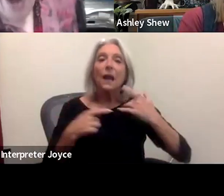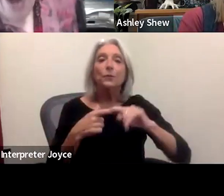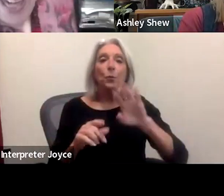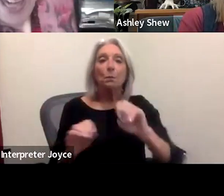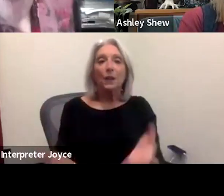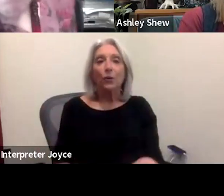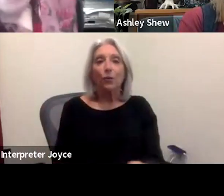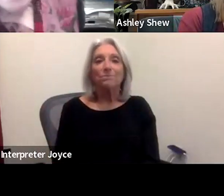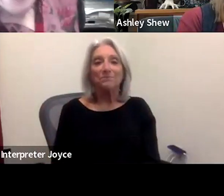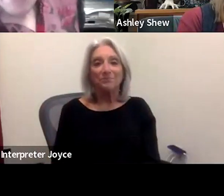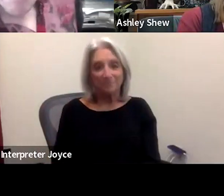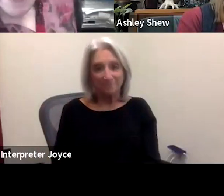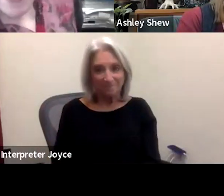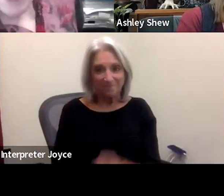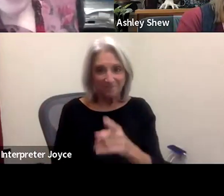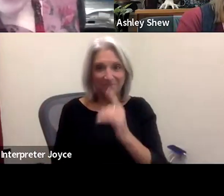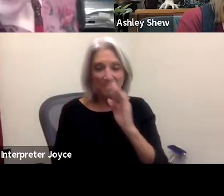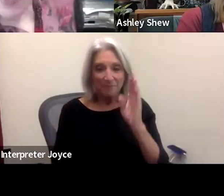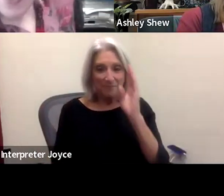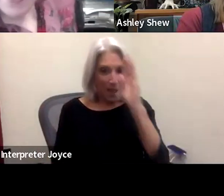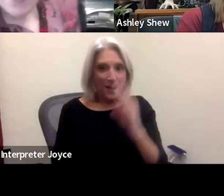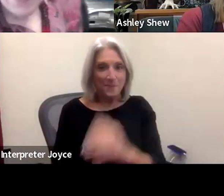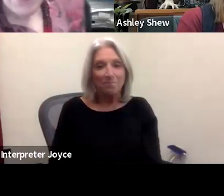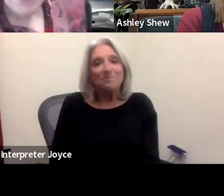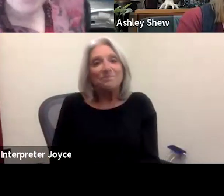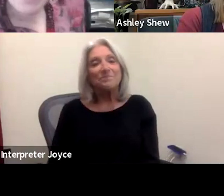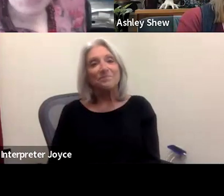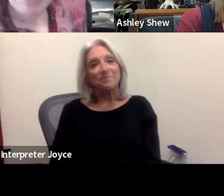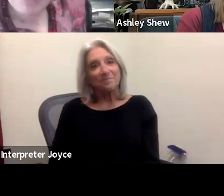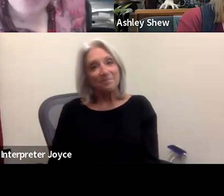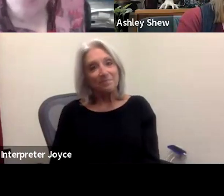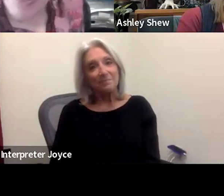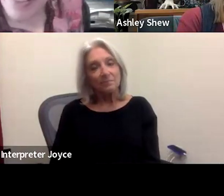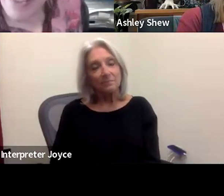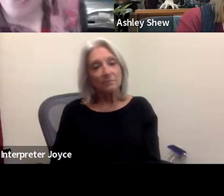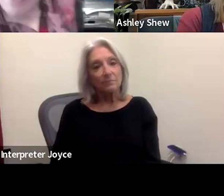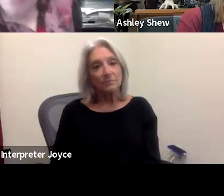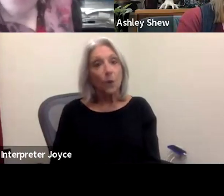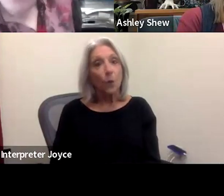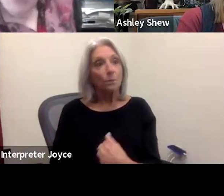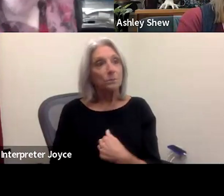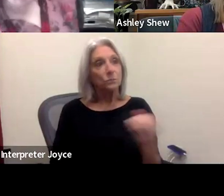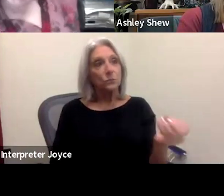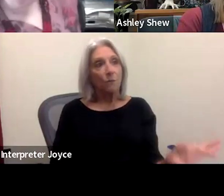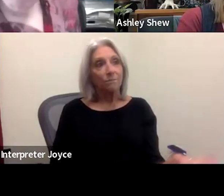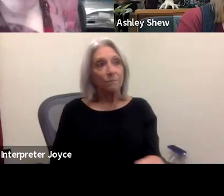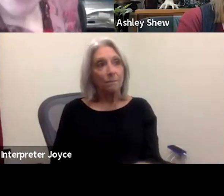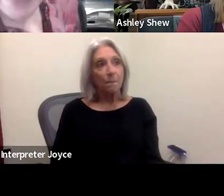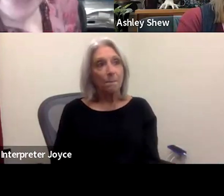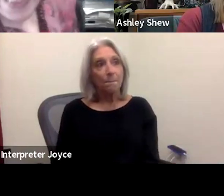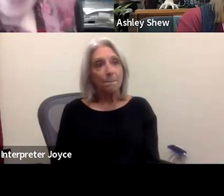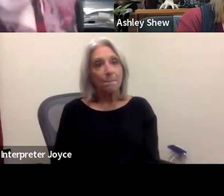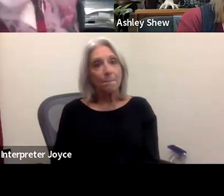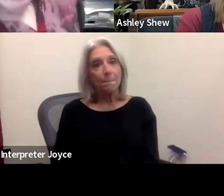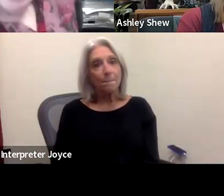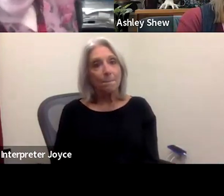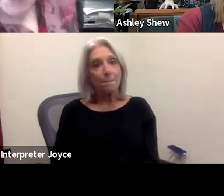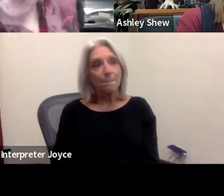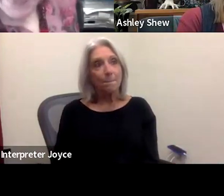Hi, I'm Devva. And I'm most legendary.